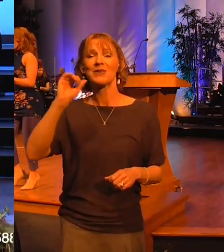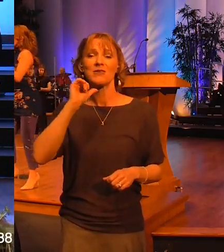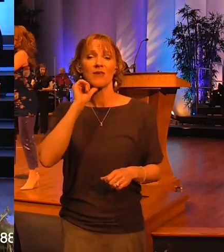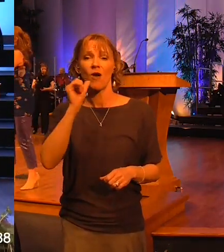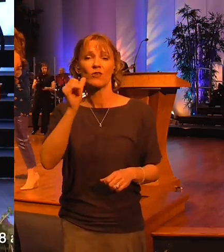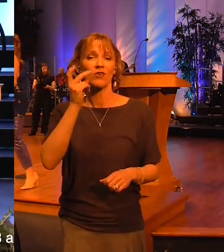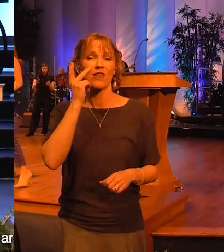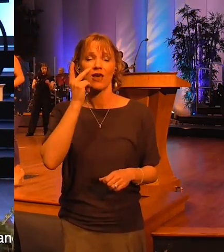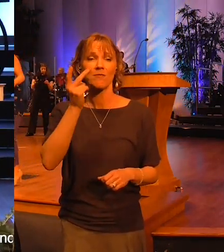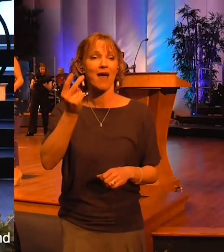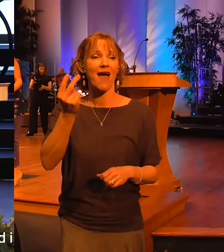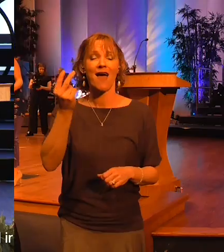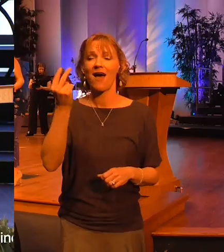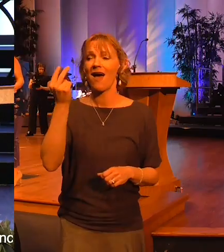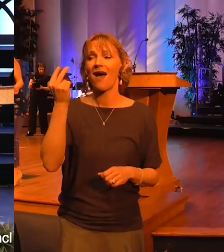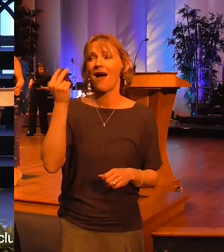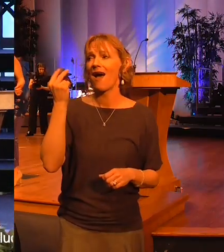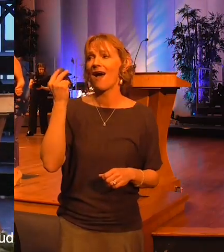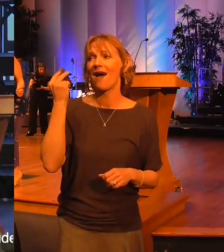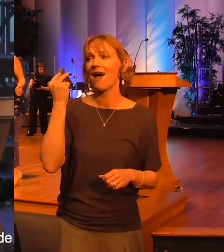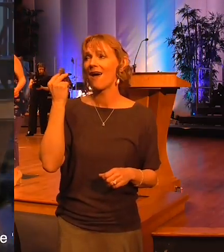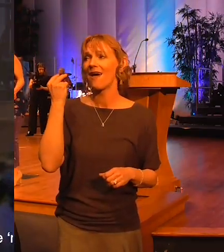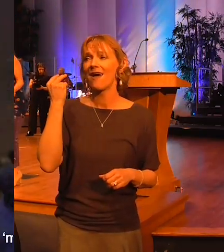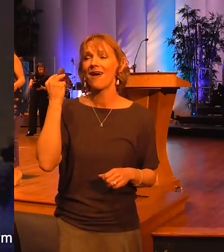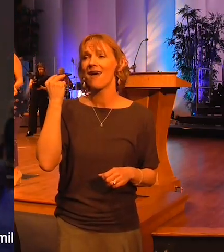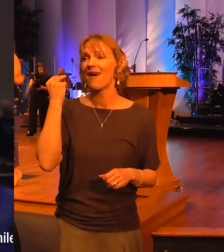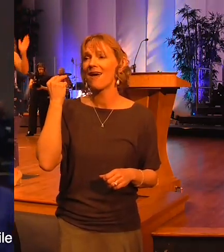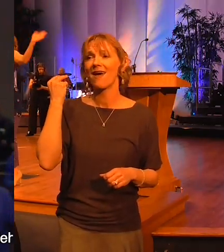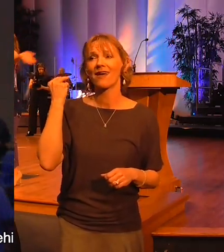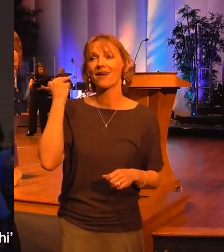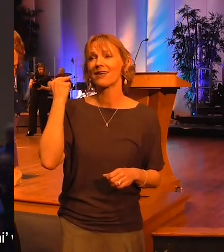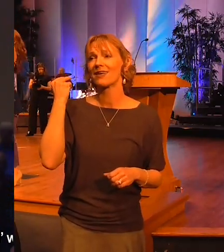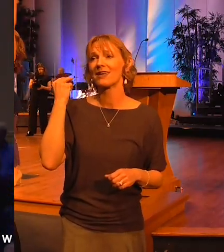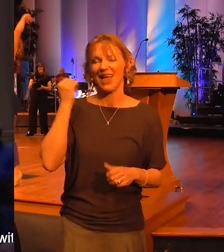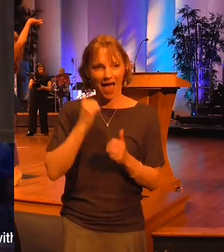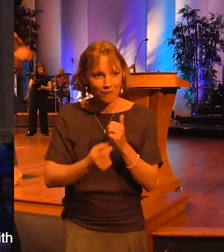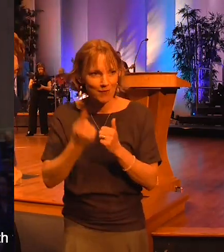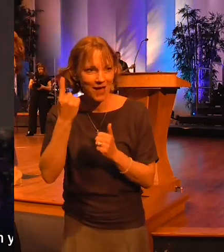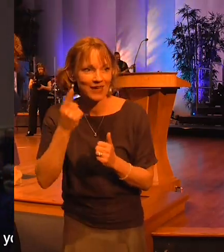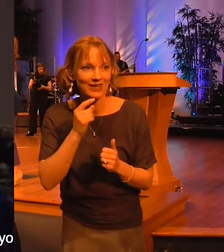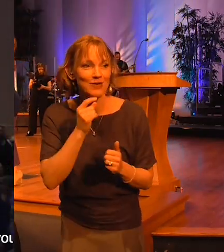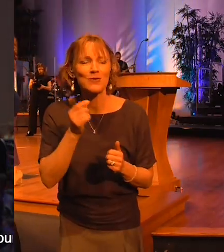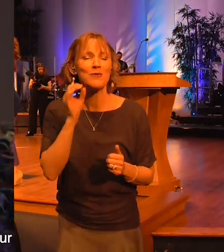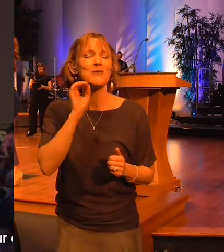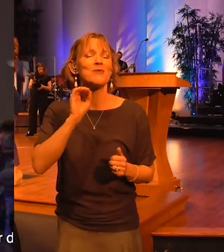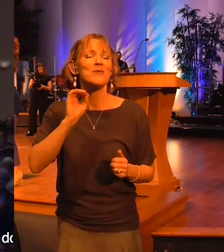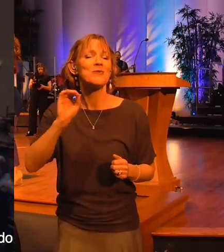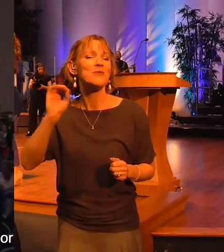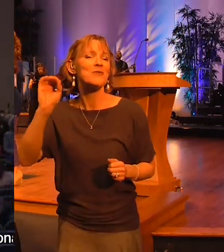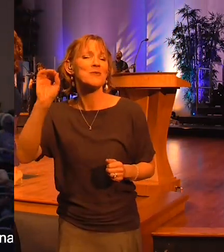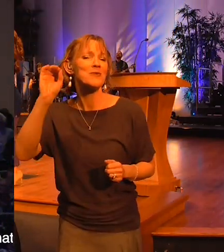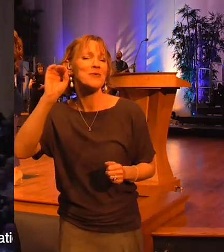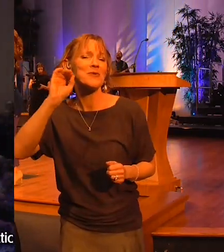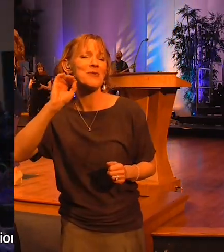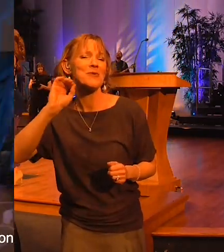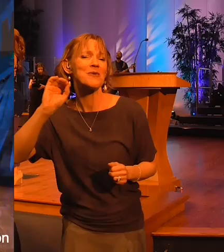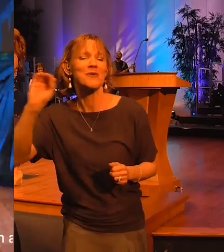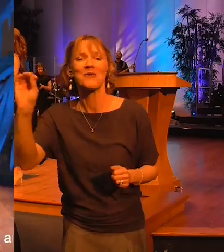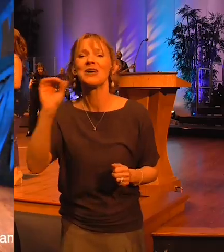you everybody don't